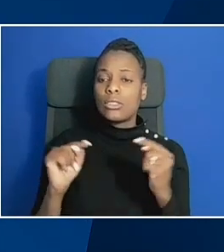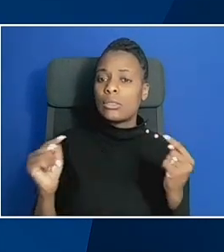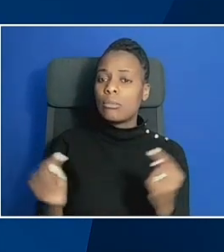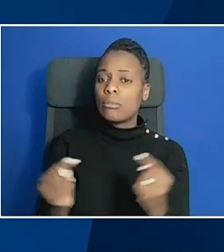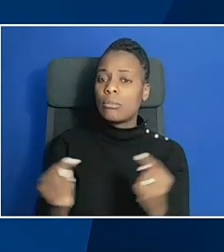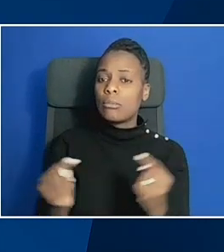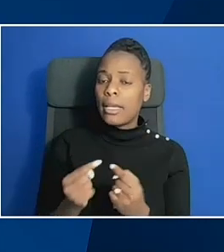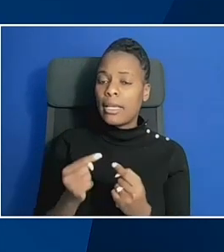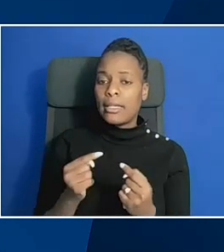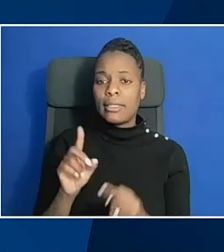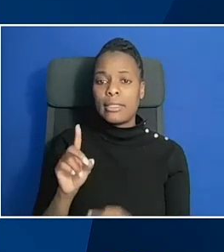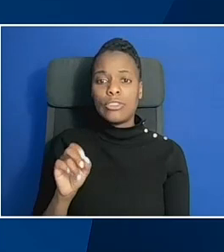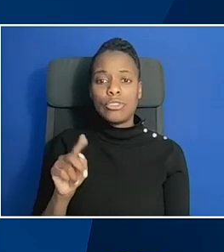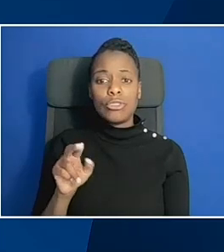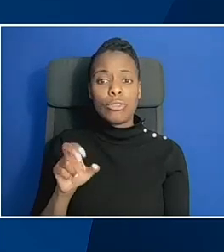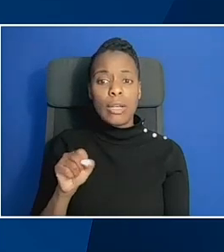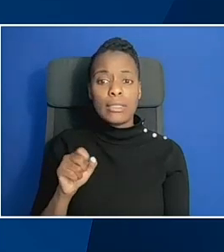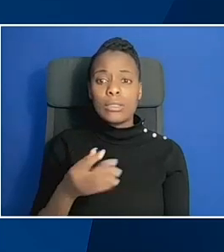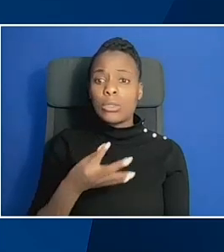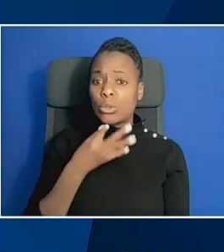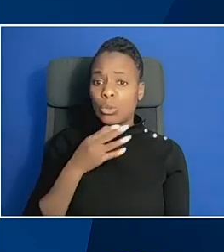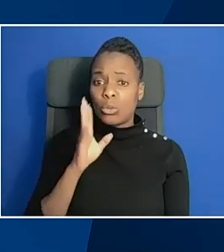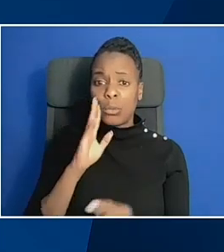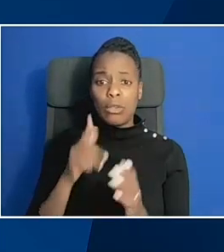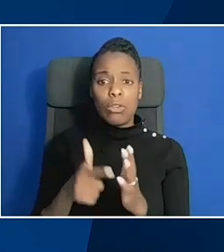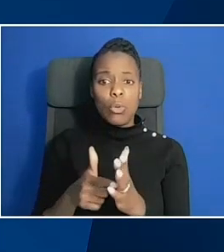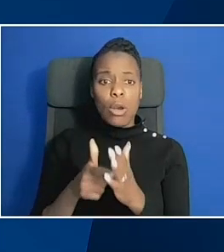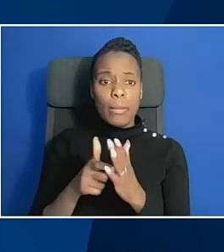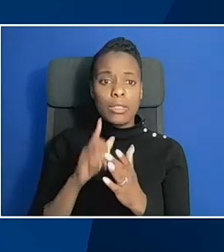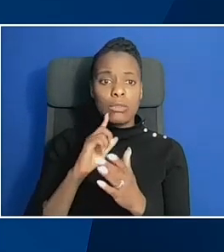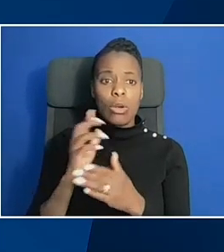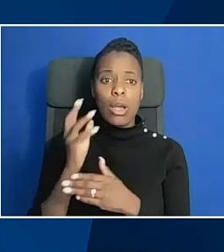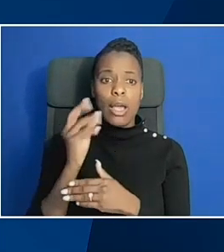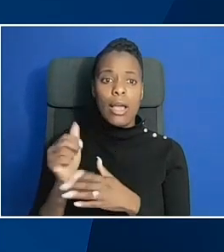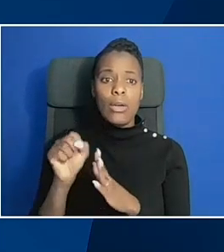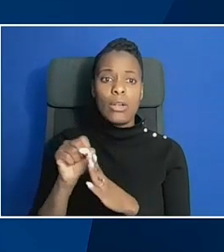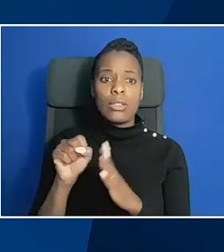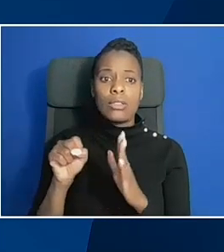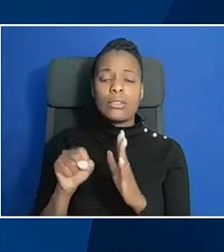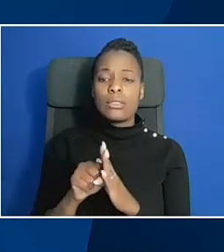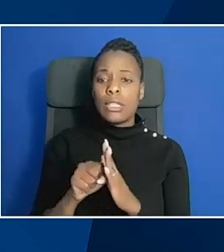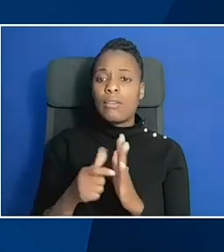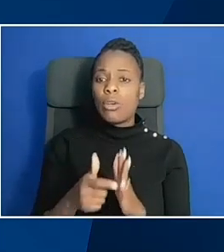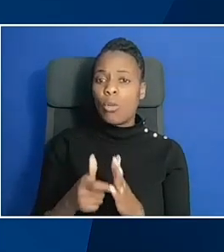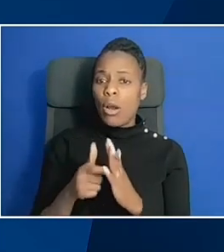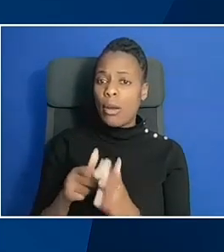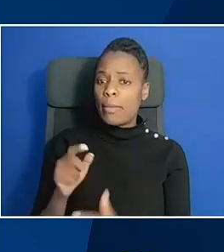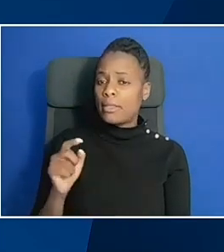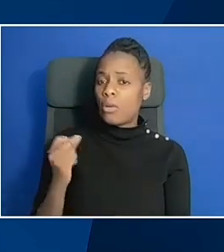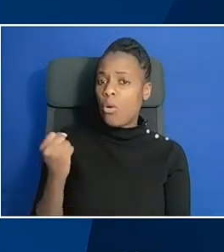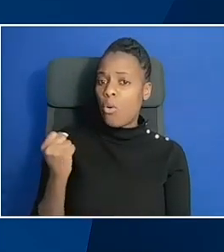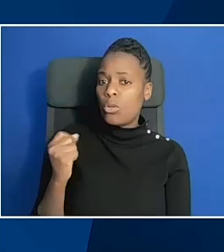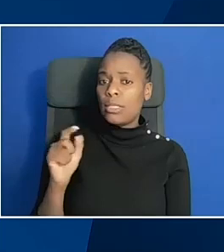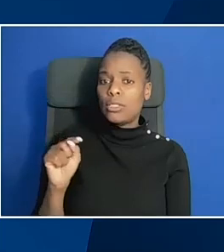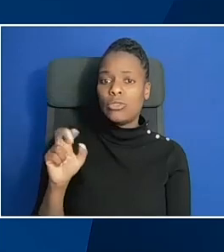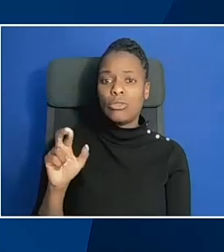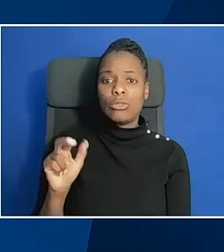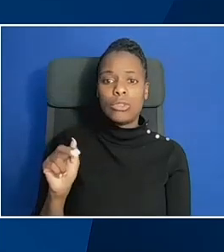already about to be requirements for out of state institutions anyway. There's something in there about transcript withholdings. Institutions are already subject to the general purpose